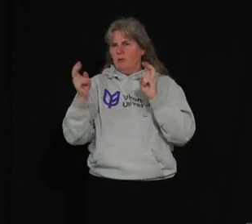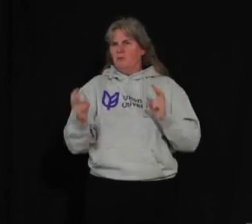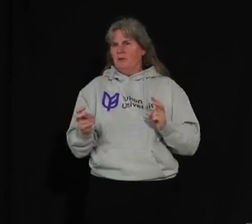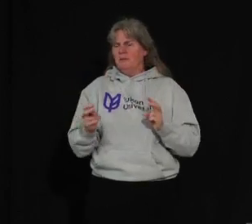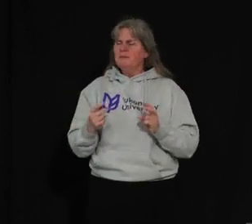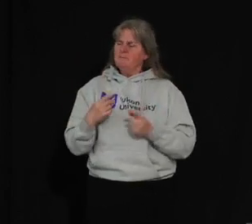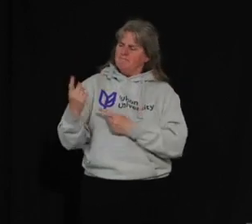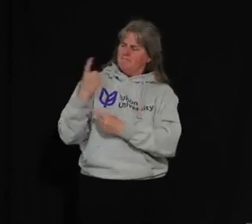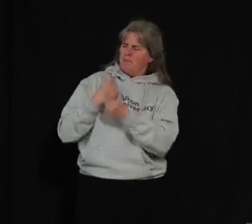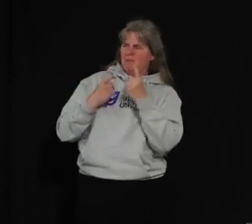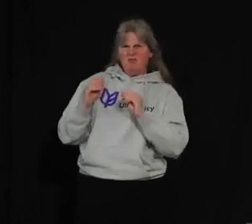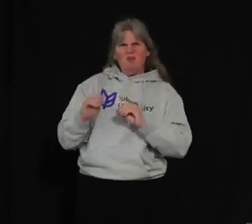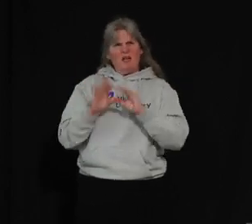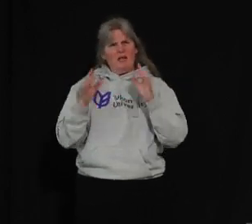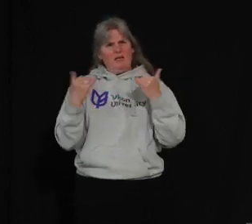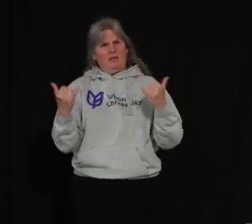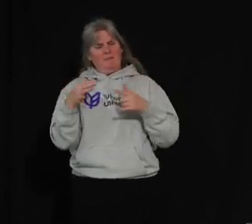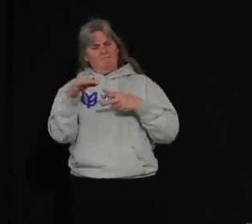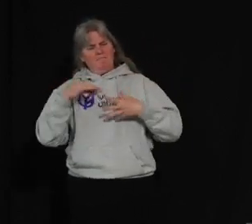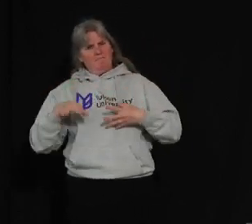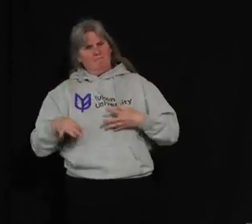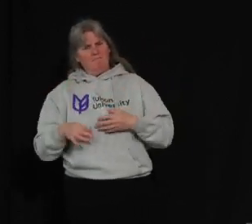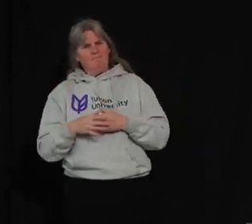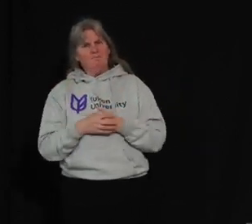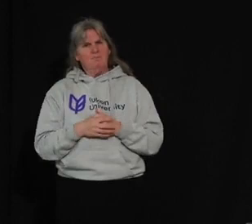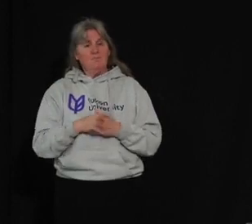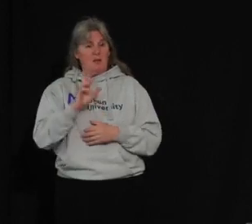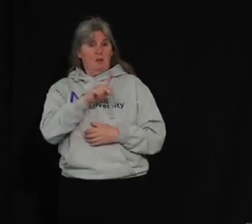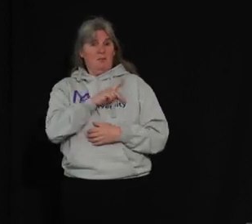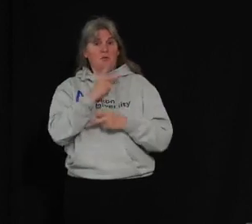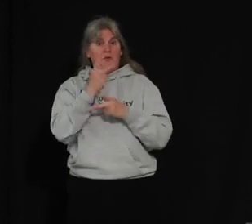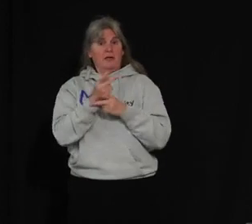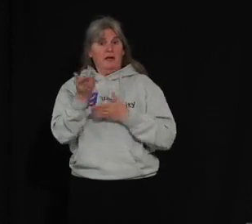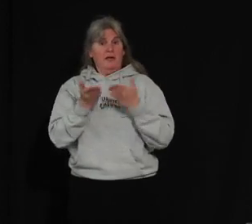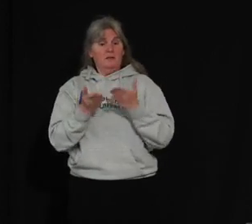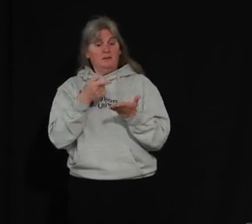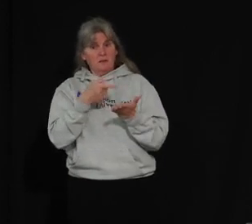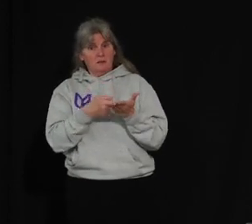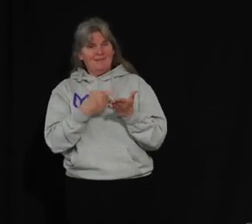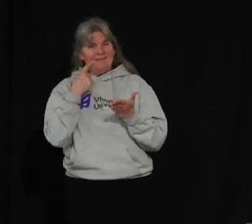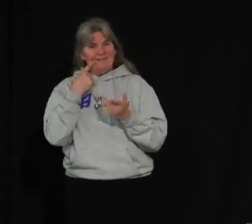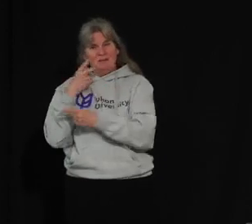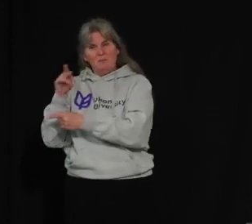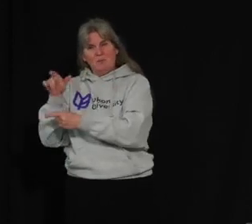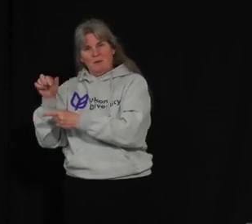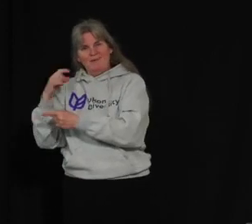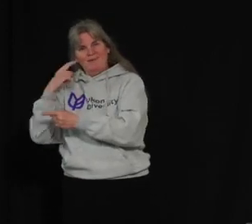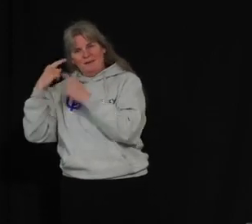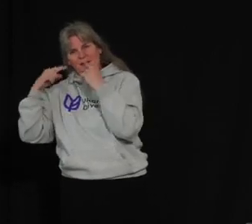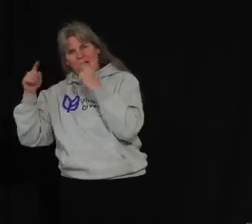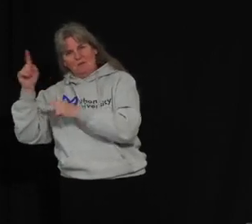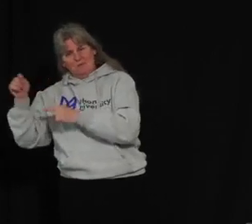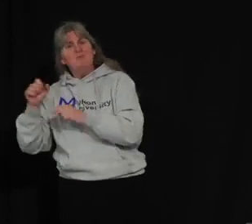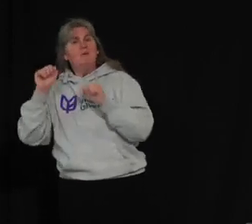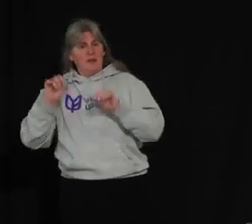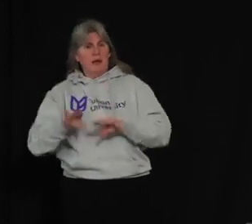of topics people have been asking about. First, personal care services. As the premier announced just